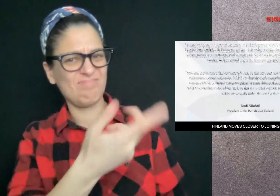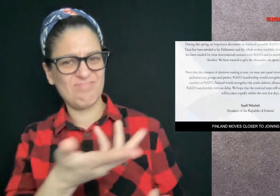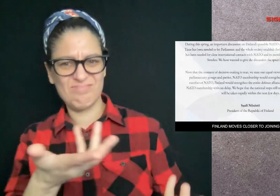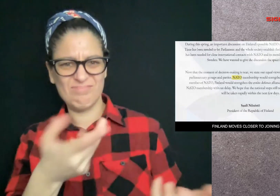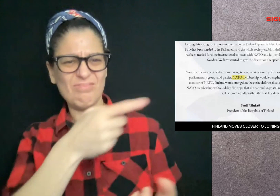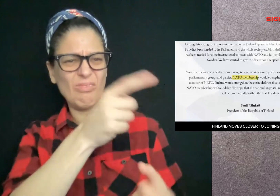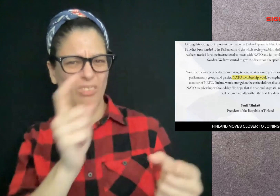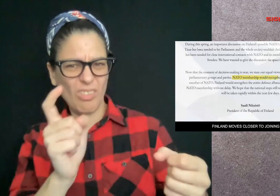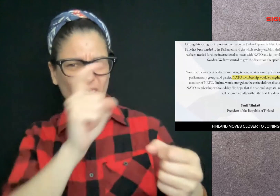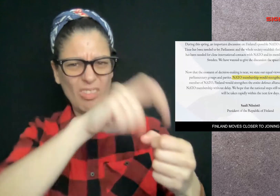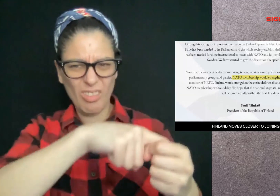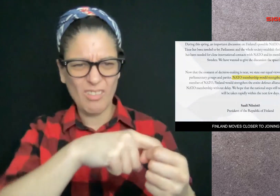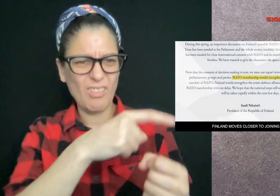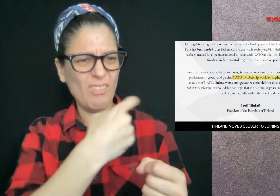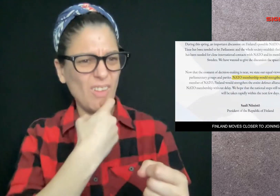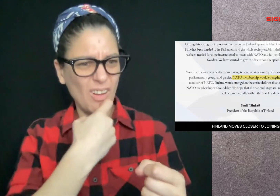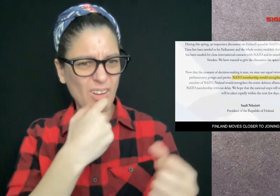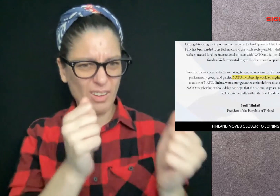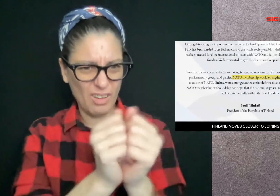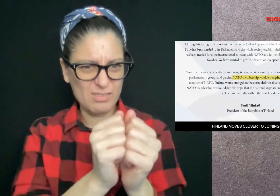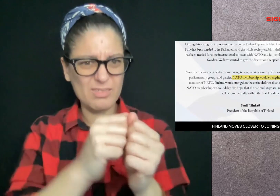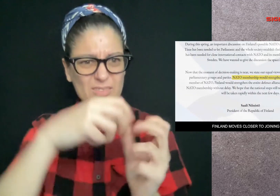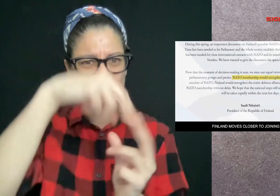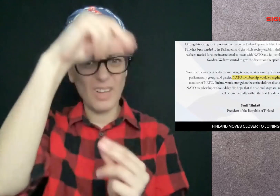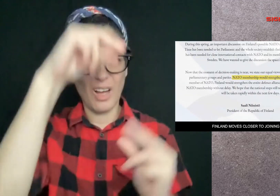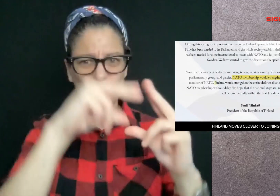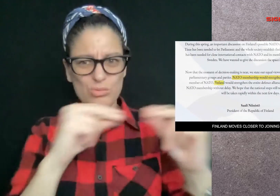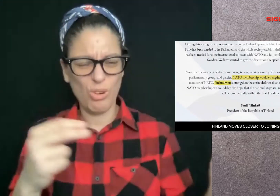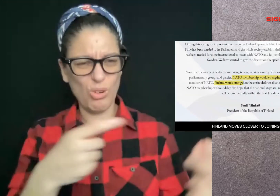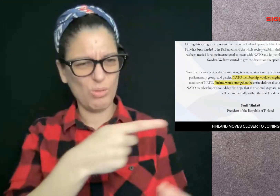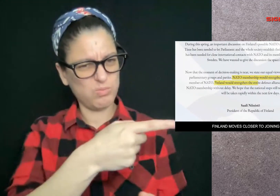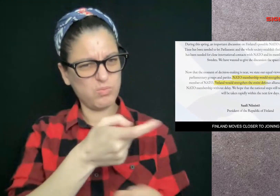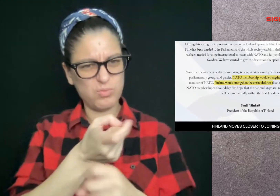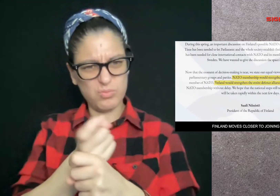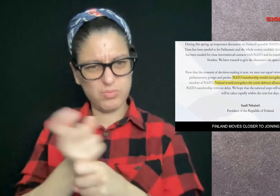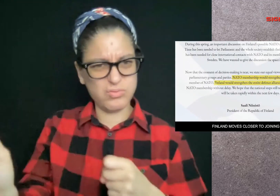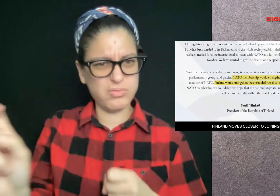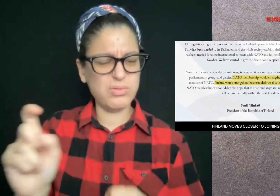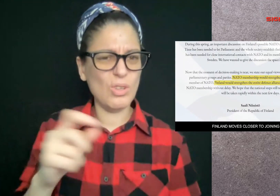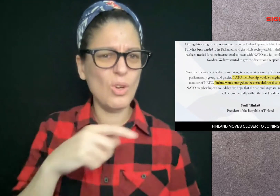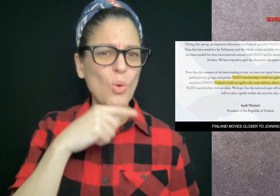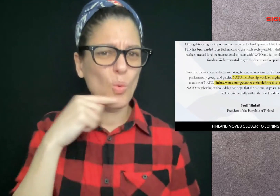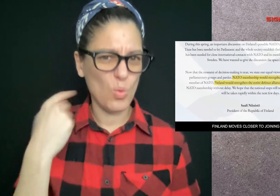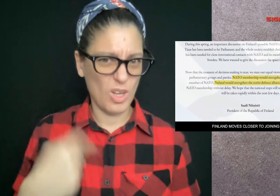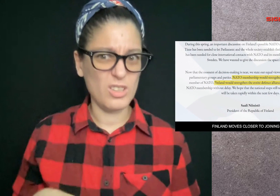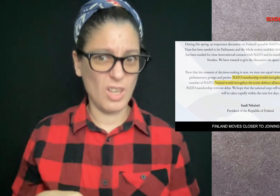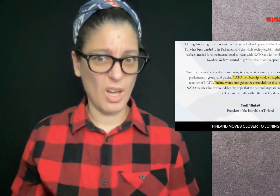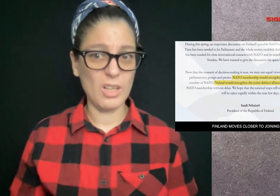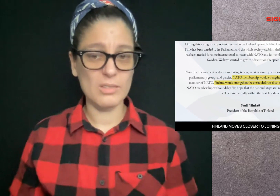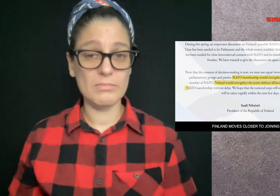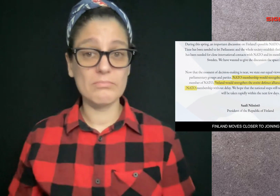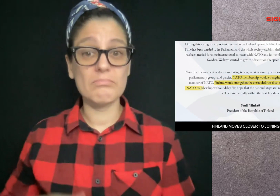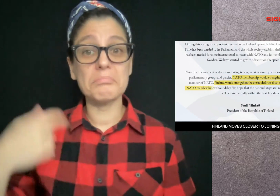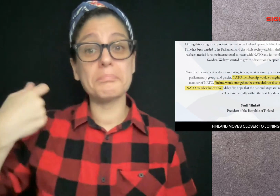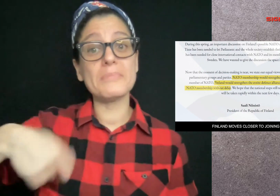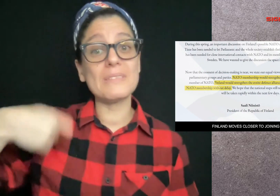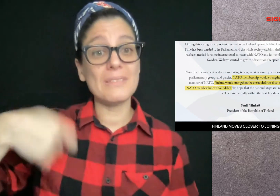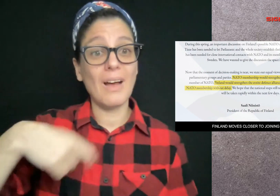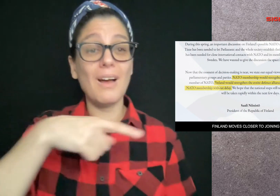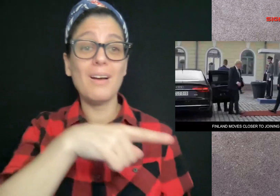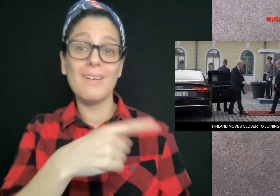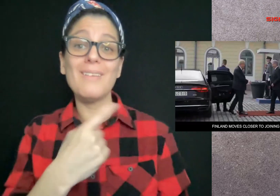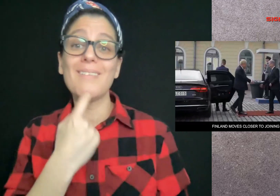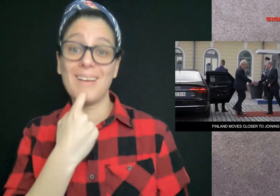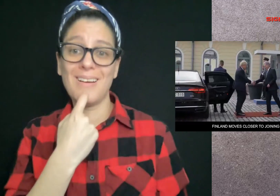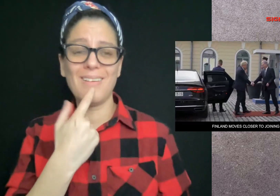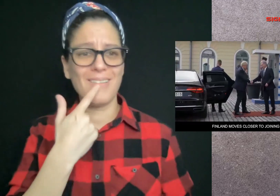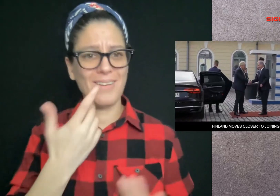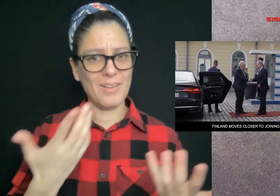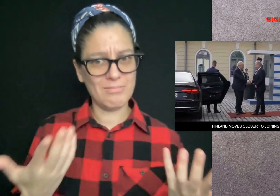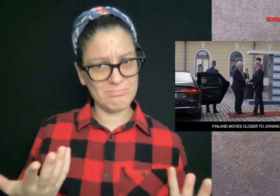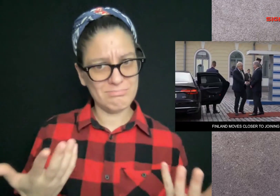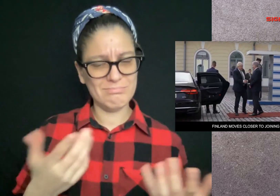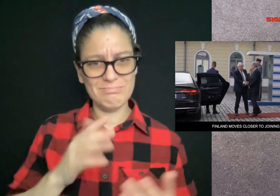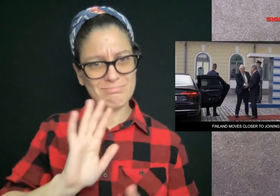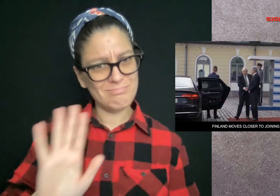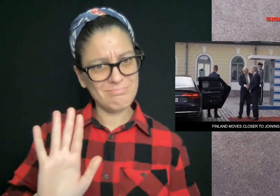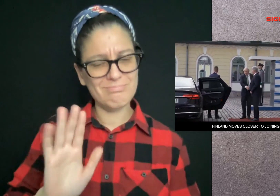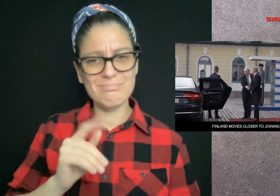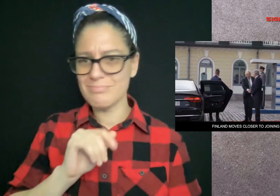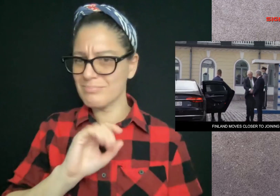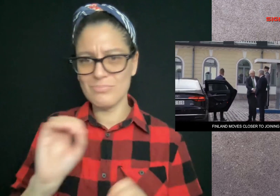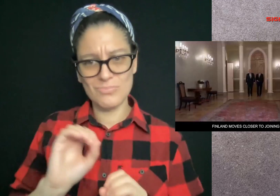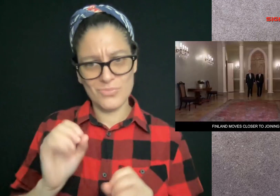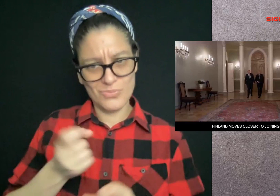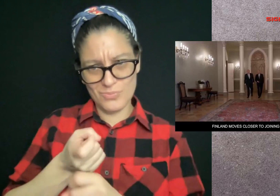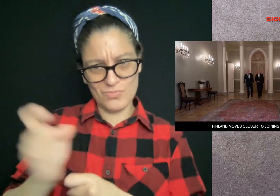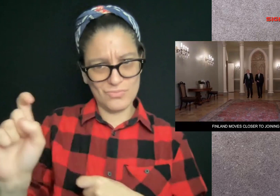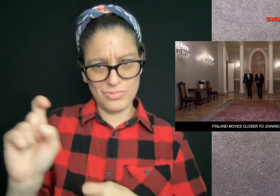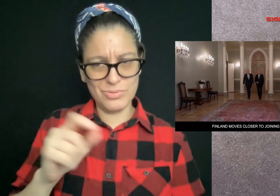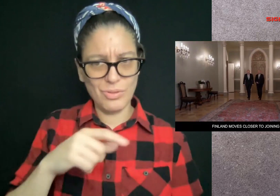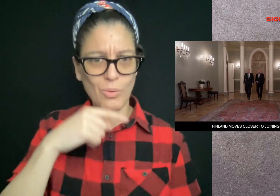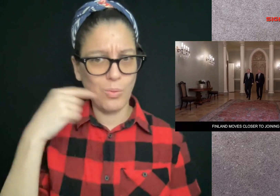and the Kremlin says Finland joining NATO is a threat to Russia